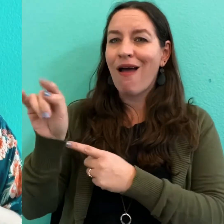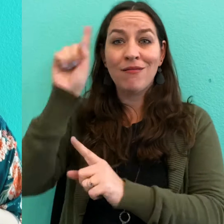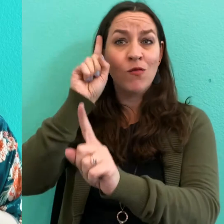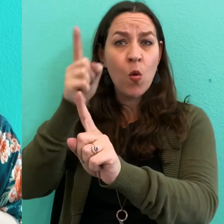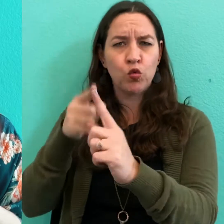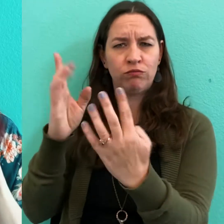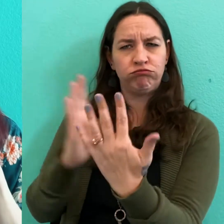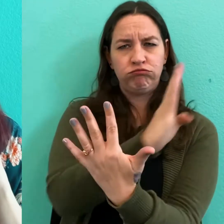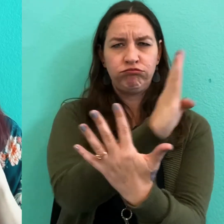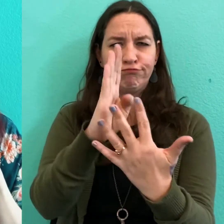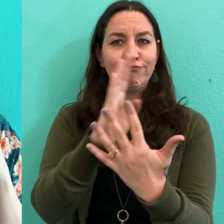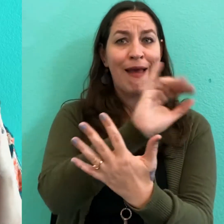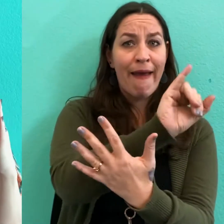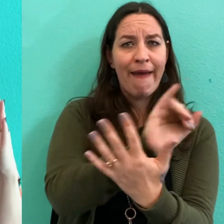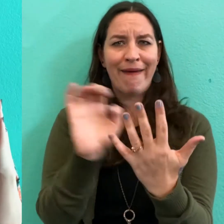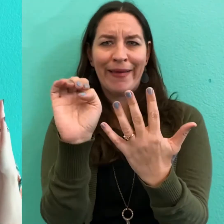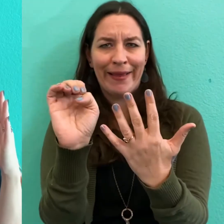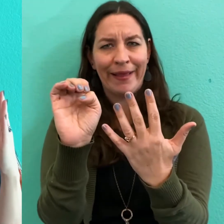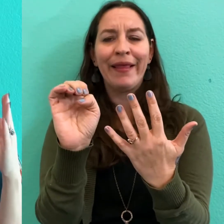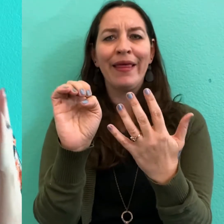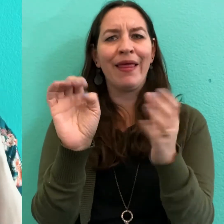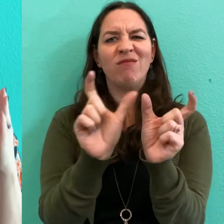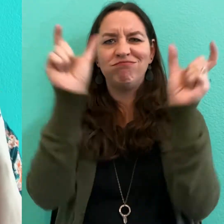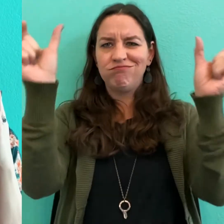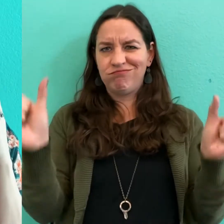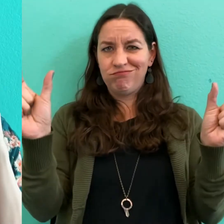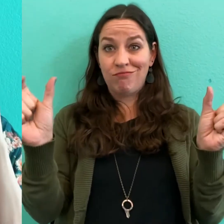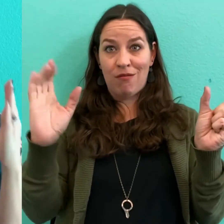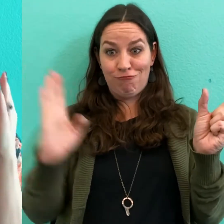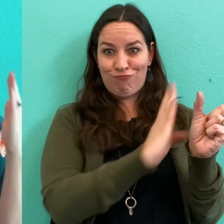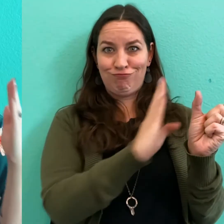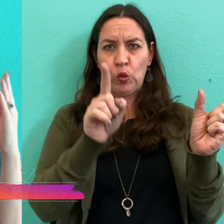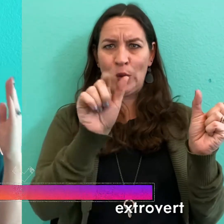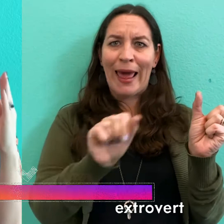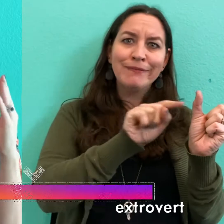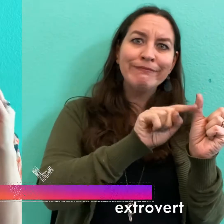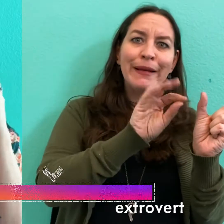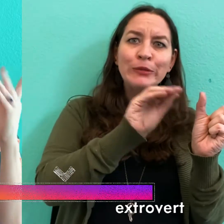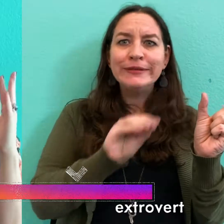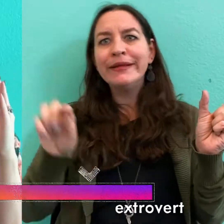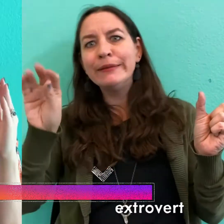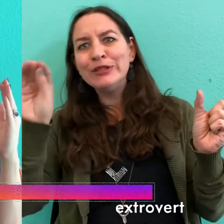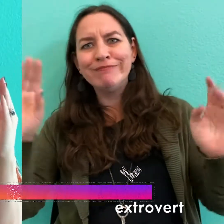The Myers brings us up on a spectrum. It's called a dichotomy. So we've got two ends of the spectrum, the I end and the E end,